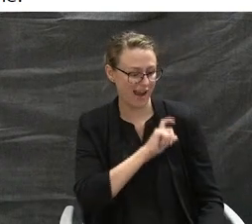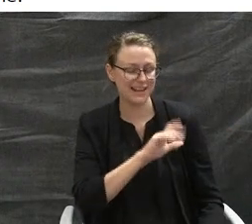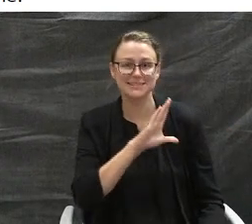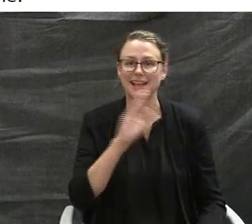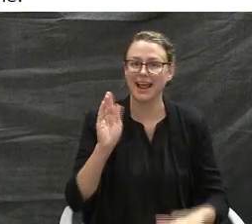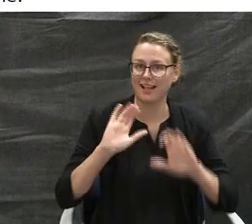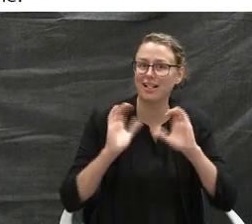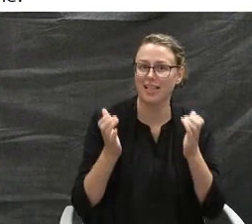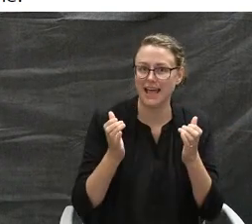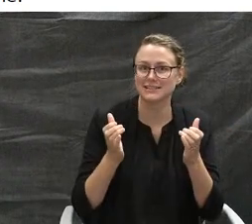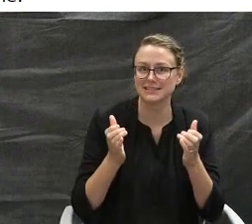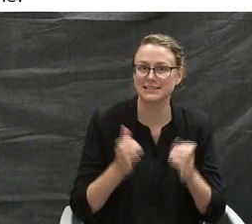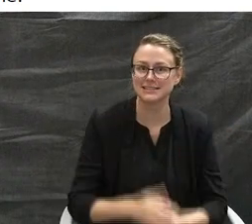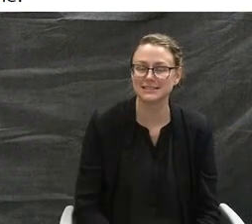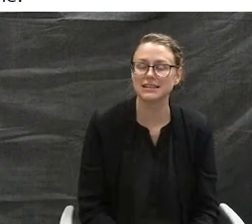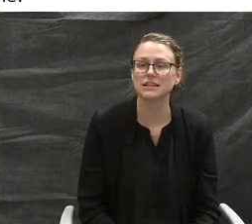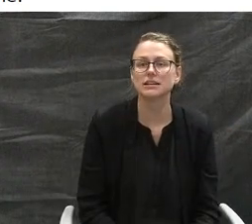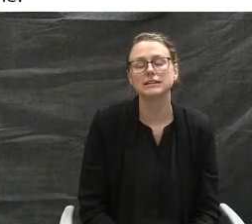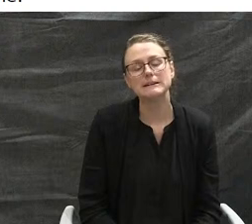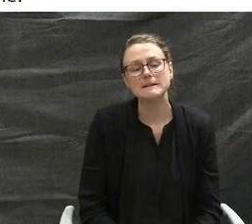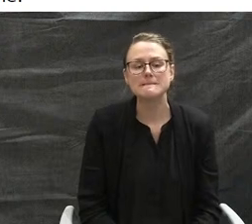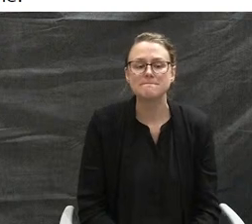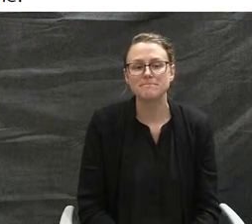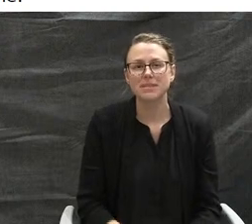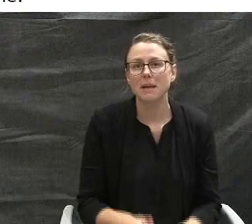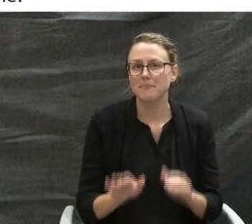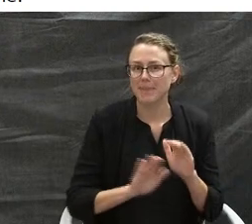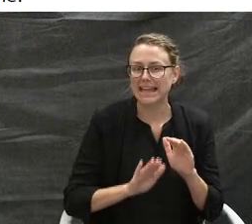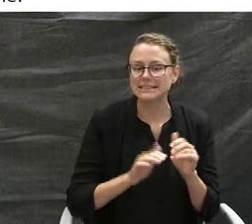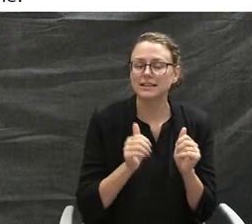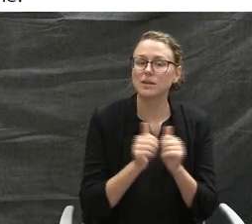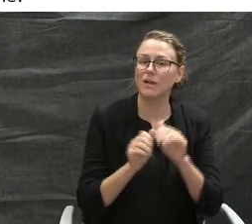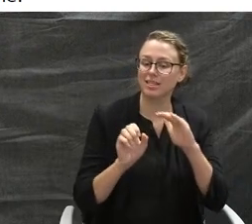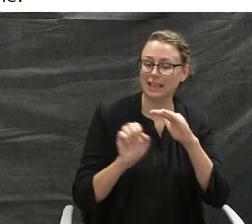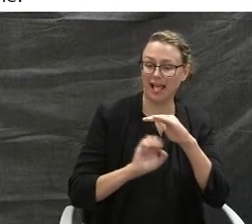and classes. So basically with the elementary students.